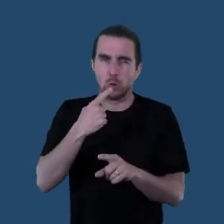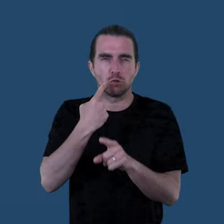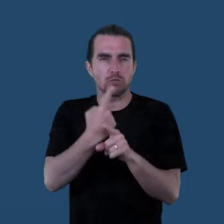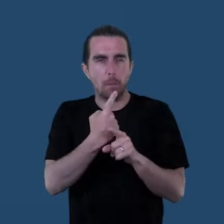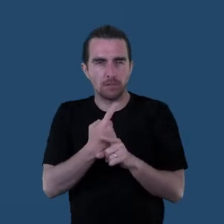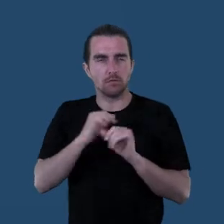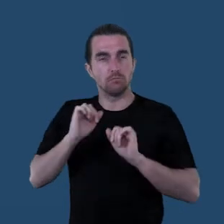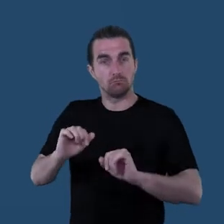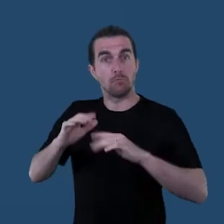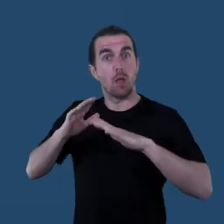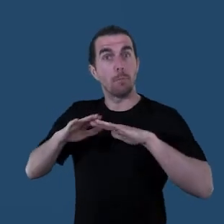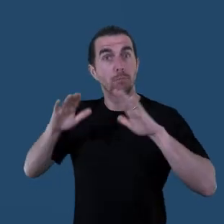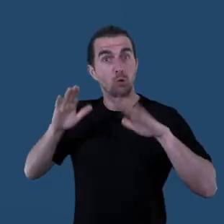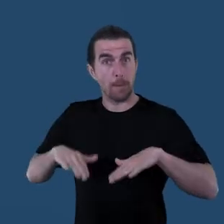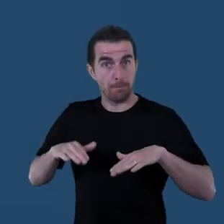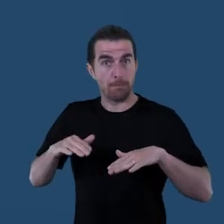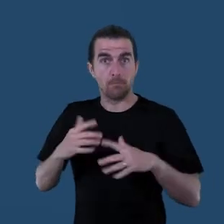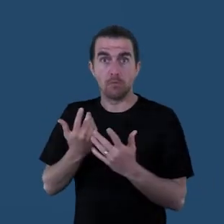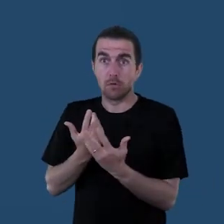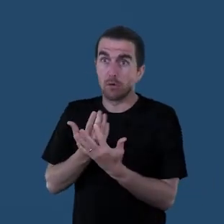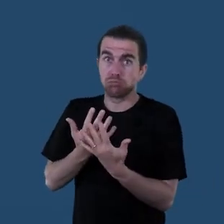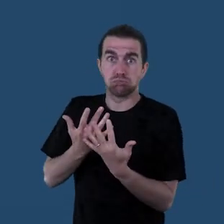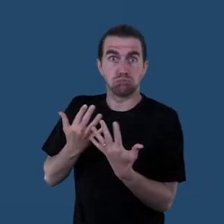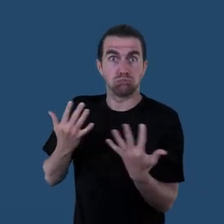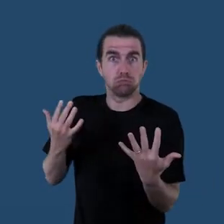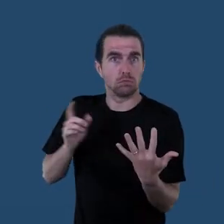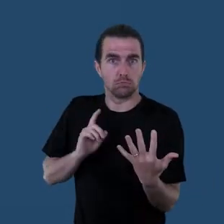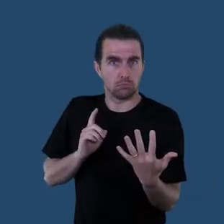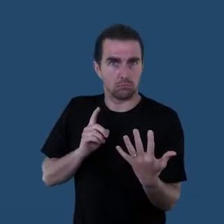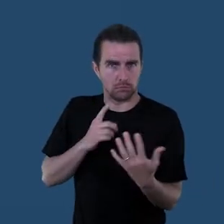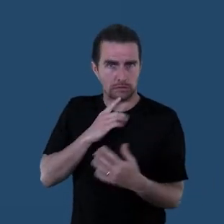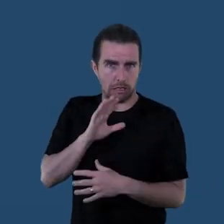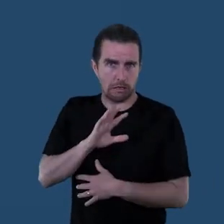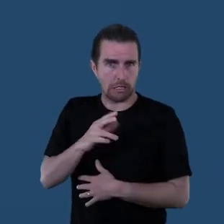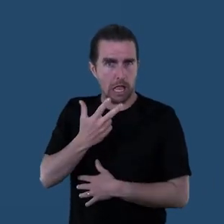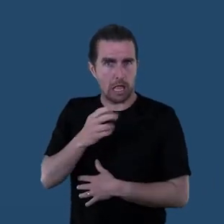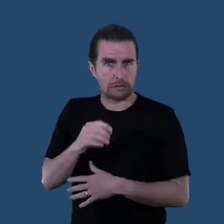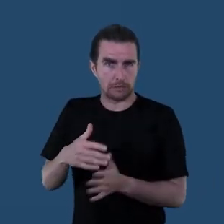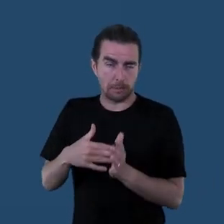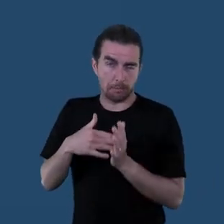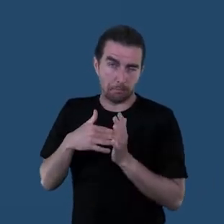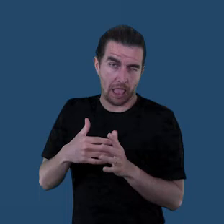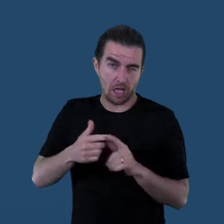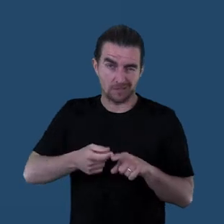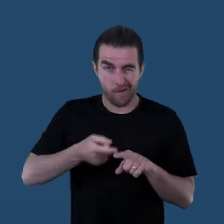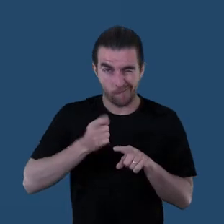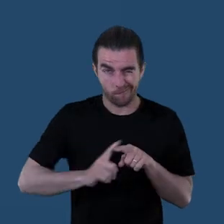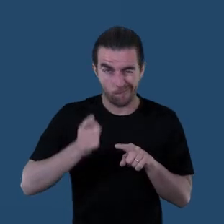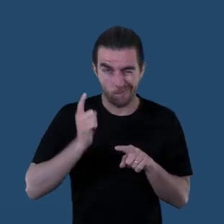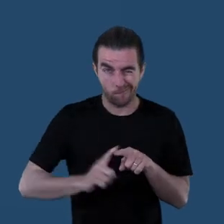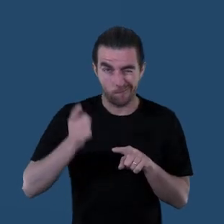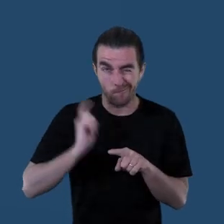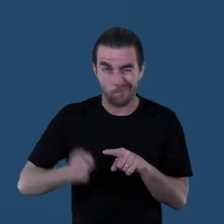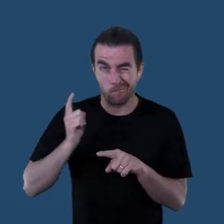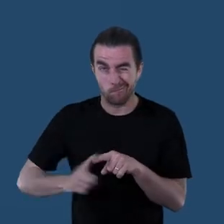about the collection at museum, this, last count, I think there's about 80 million different specimens, huge number,